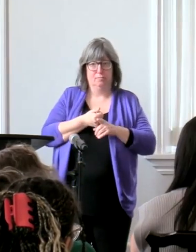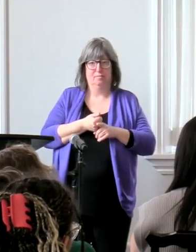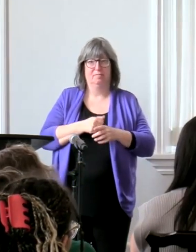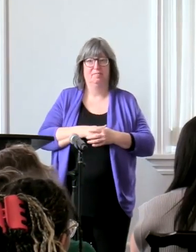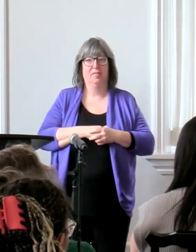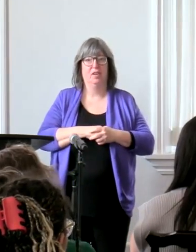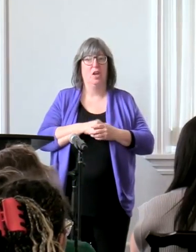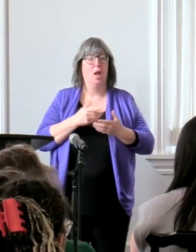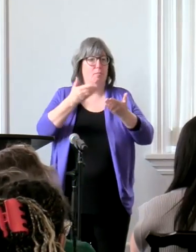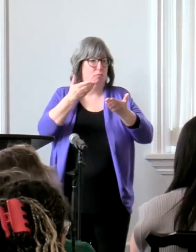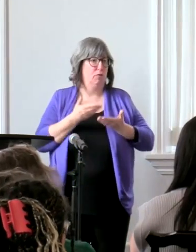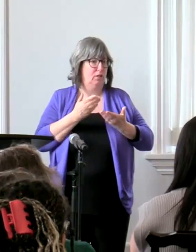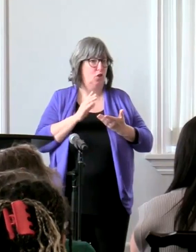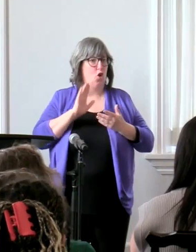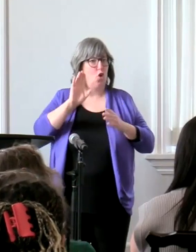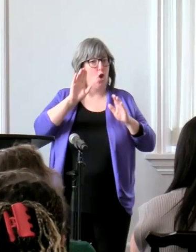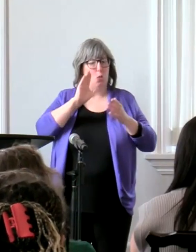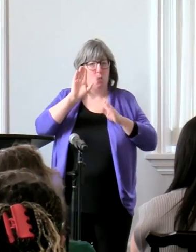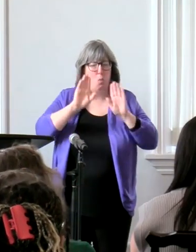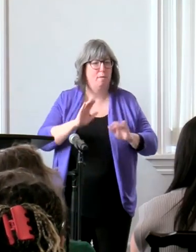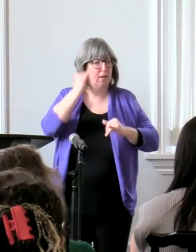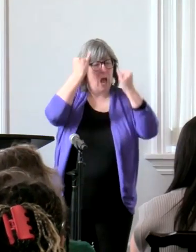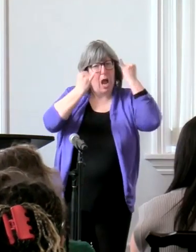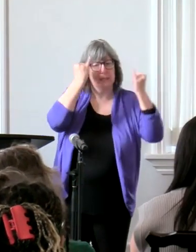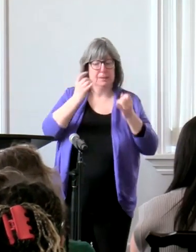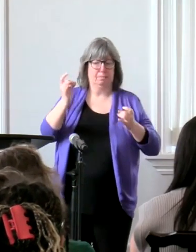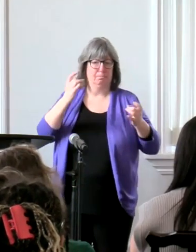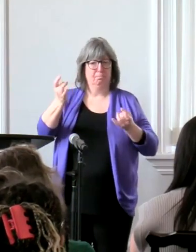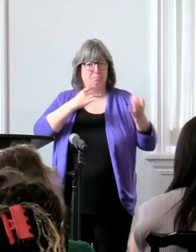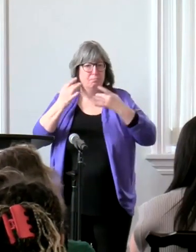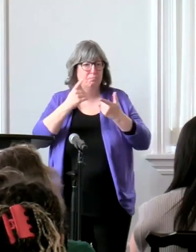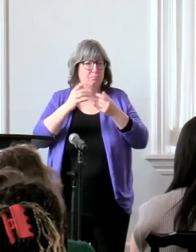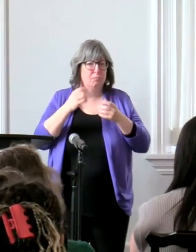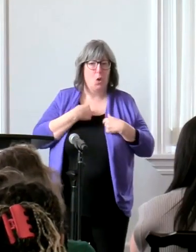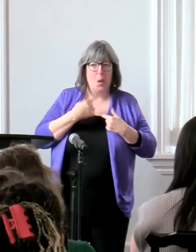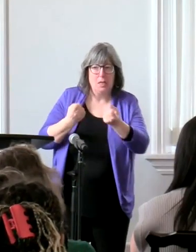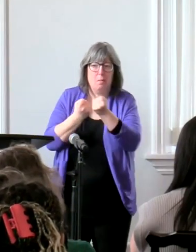who brings to us her great ideas and we always support her.